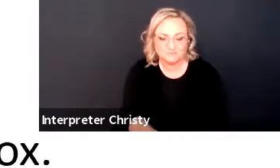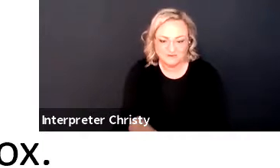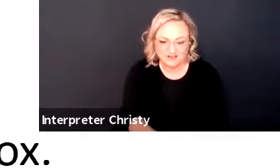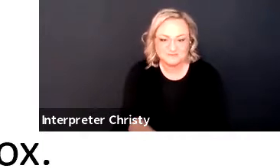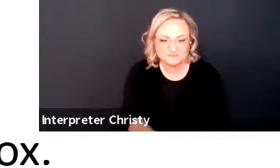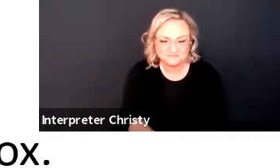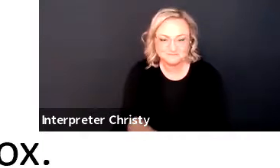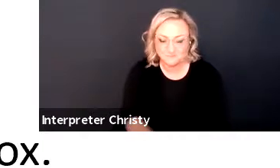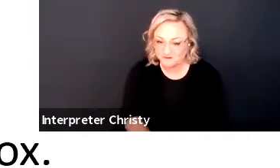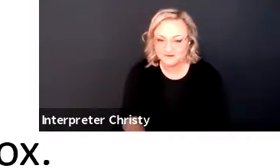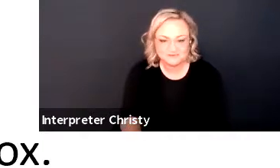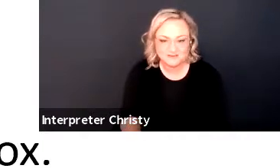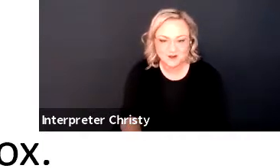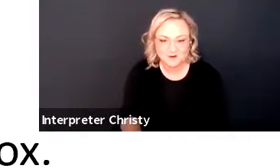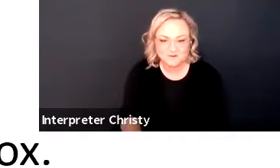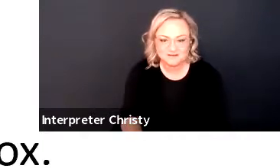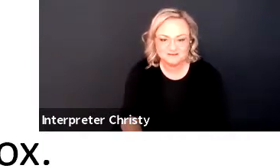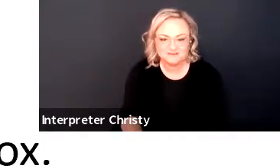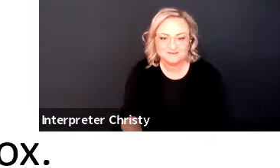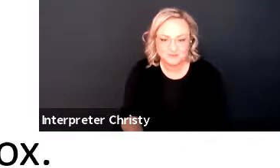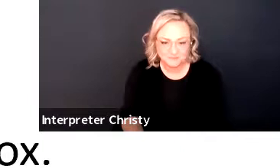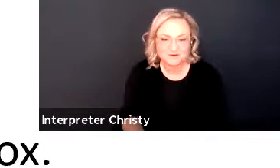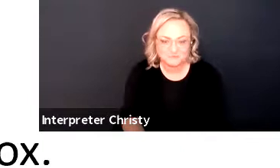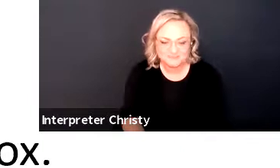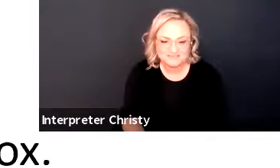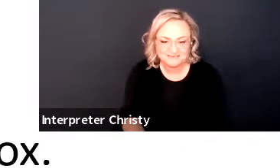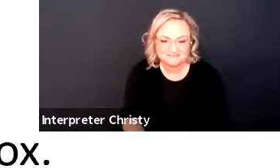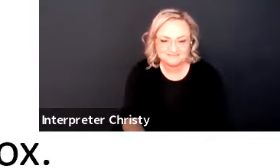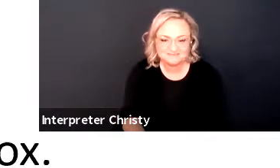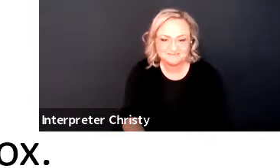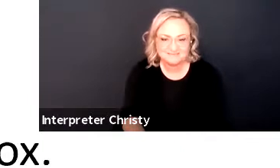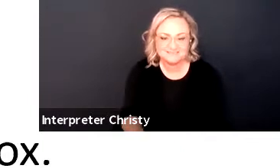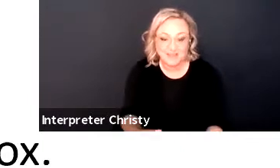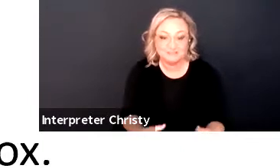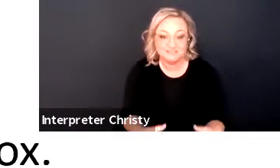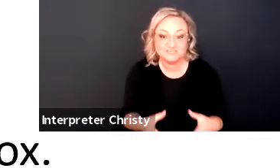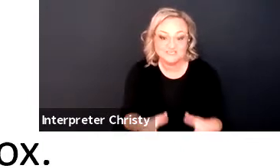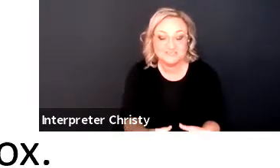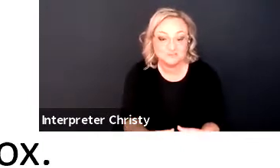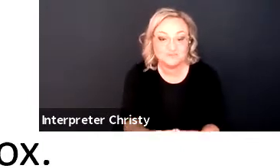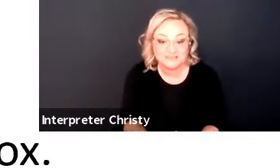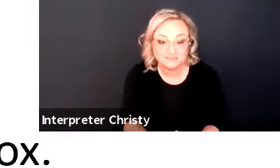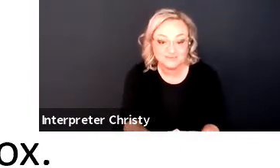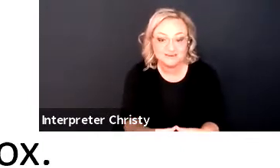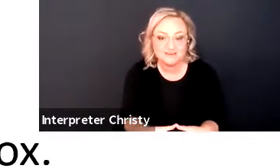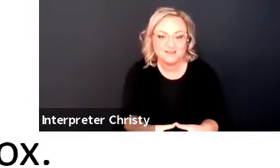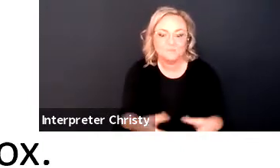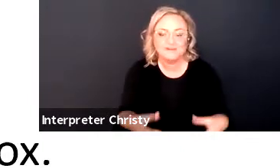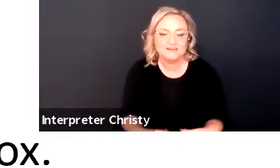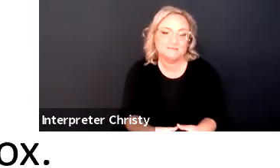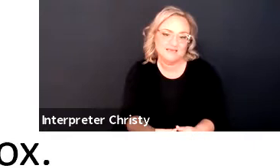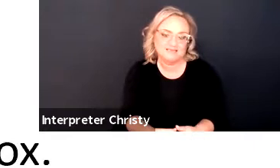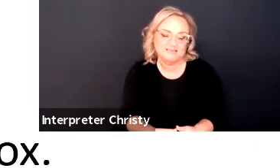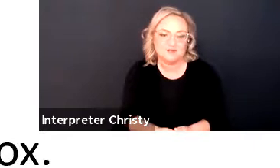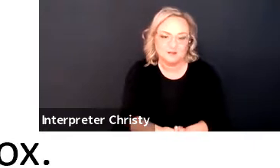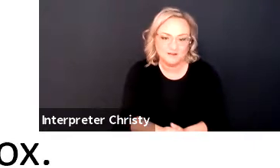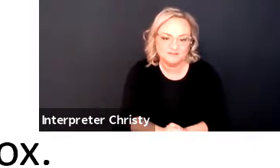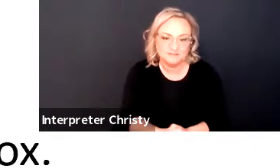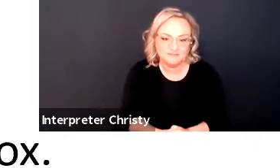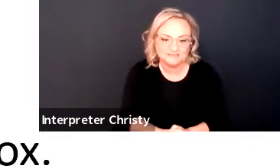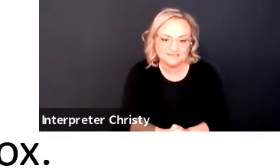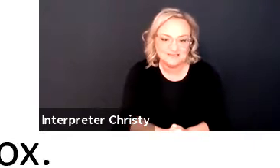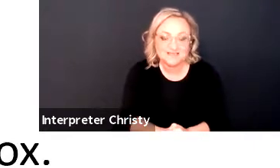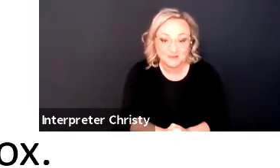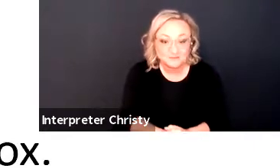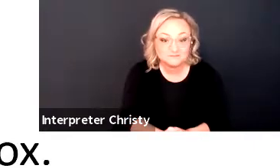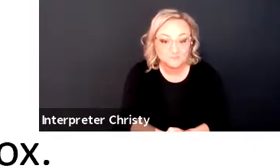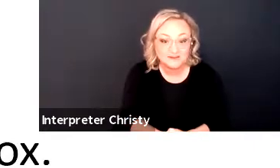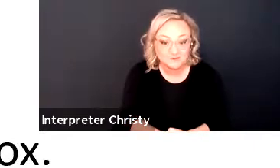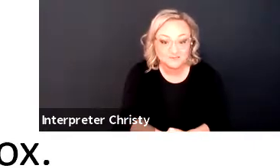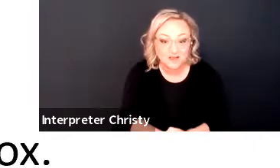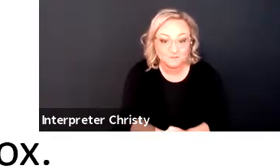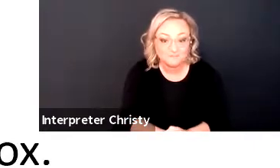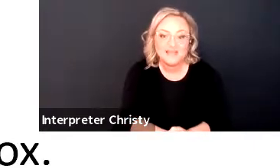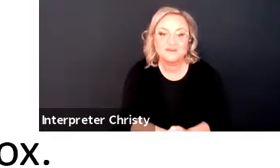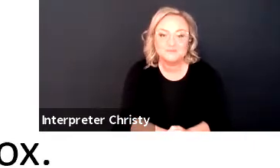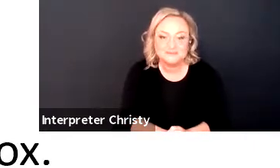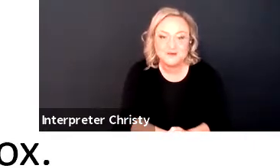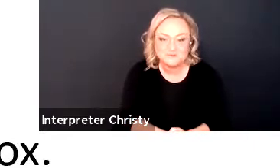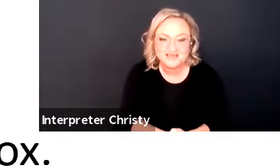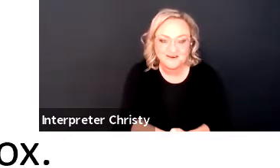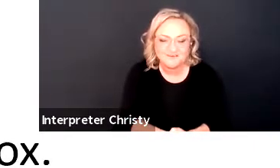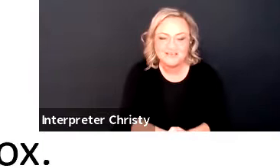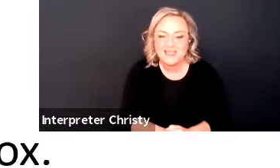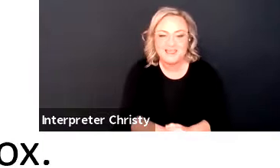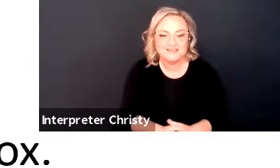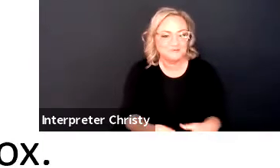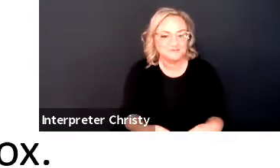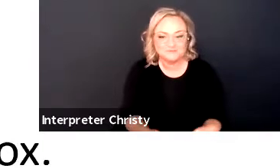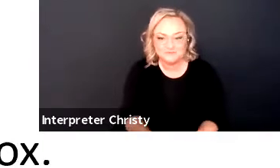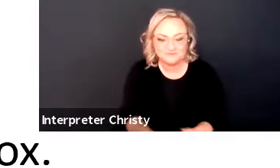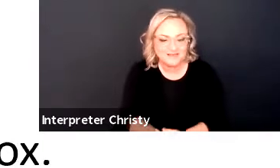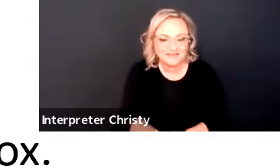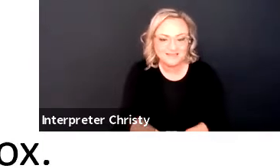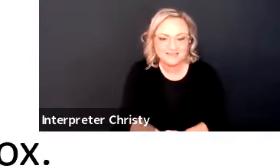Interpreter Christy : When it comes 40 years ago toby olson established this reception, we needed a place to talk about disabilities that was 40 years ago and it was in a hotel and there was food provided.